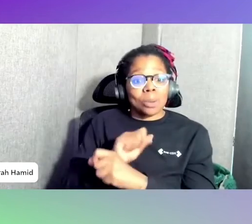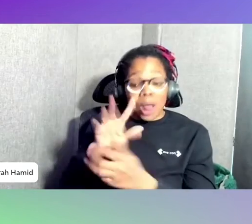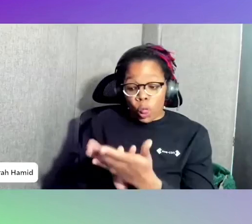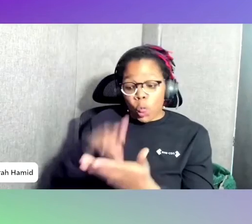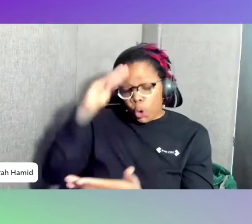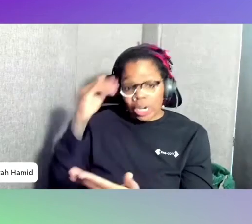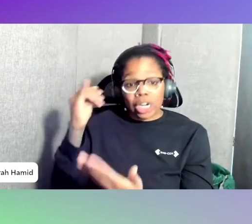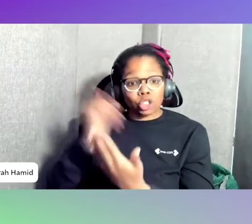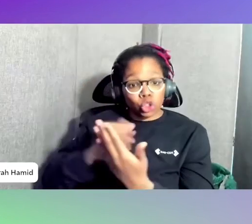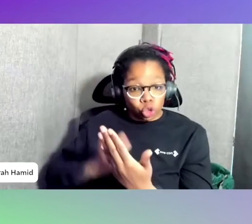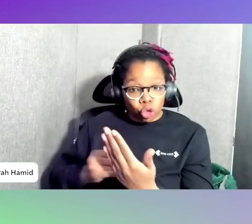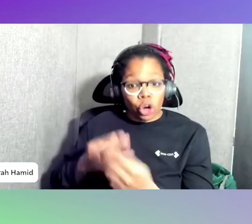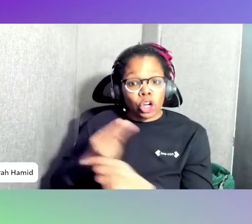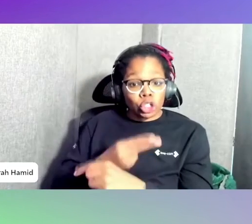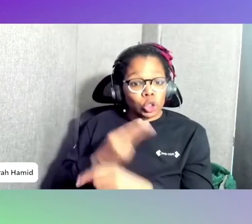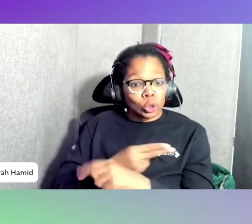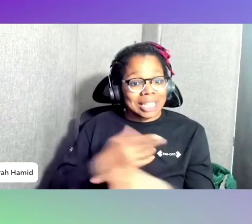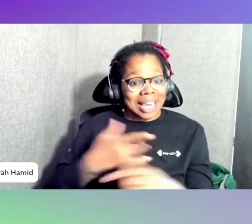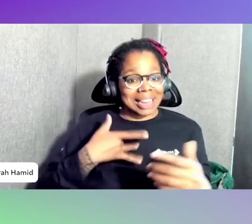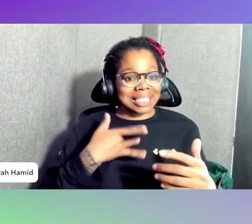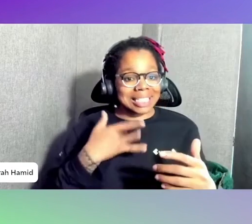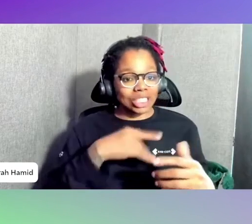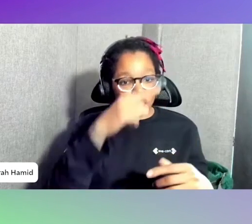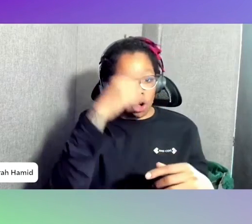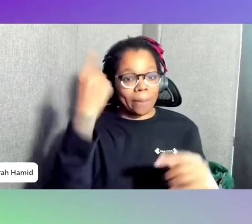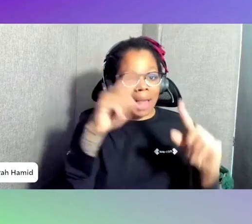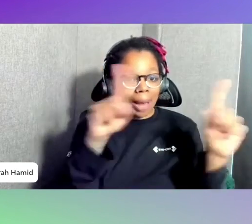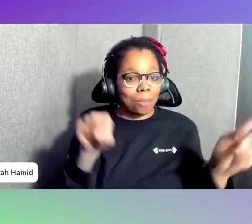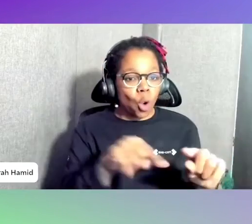some notes. One thing we noticed also with physical